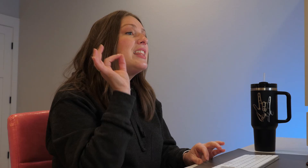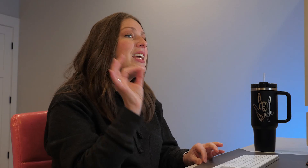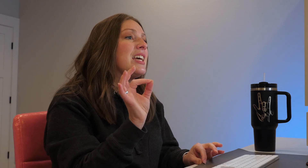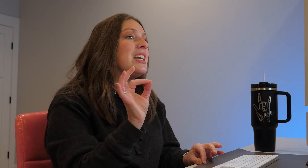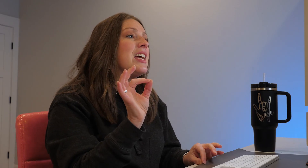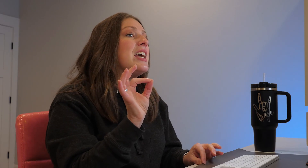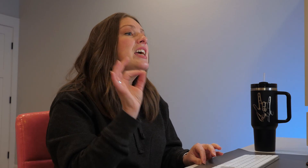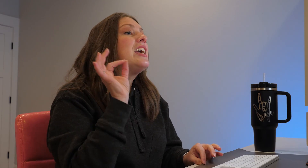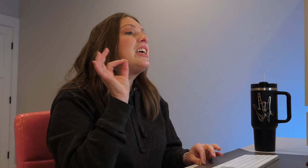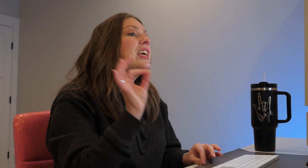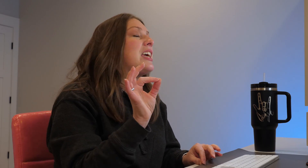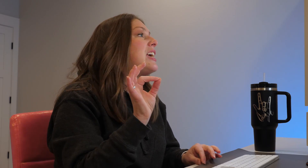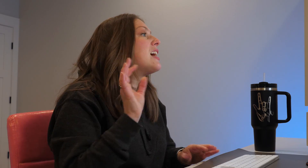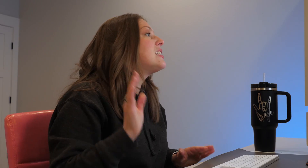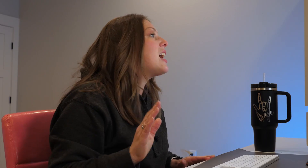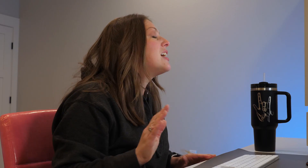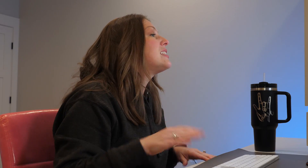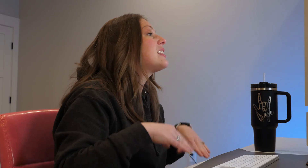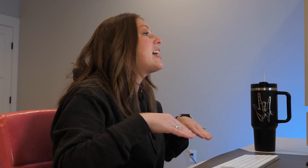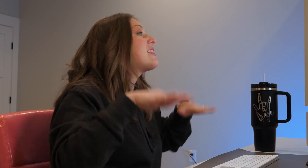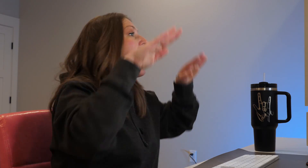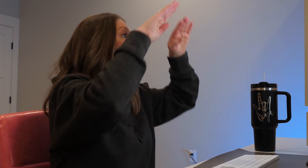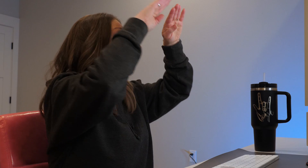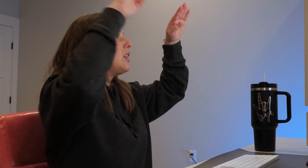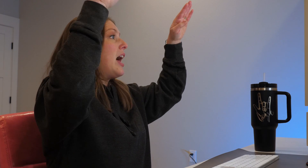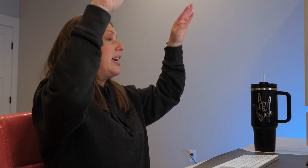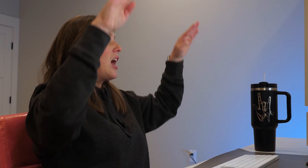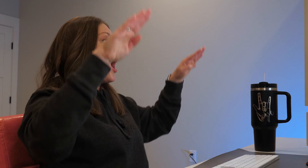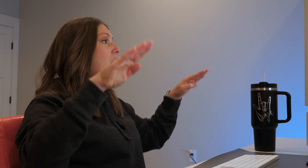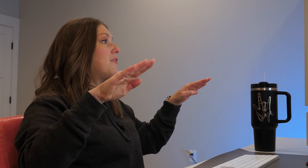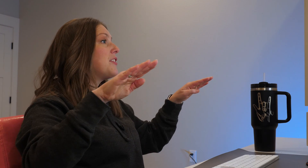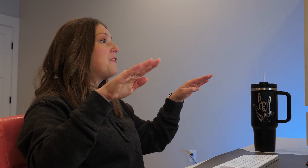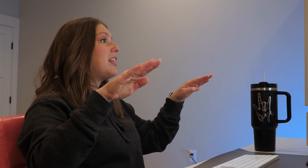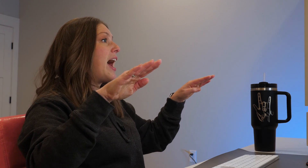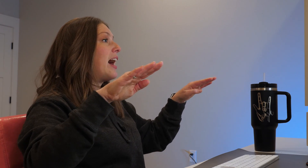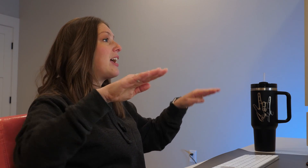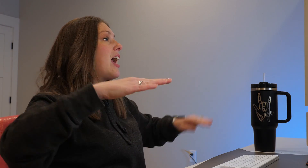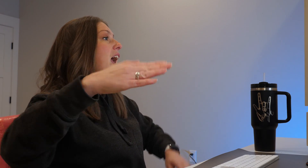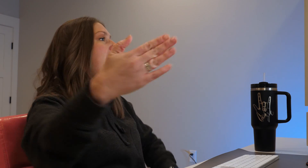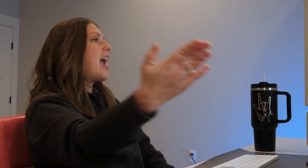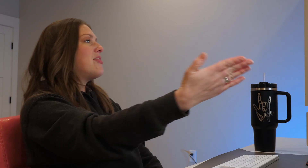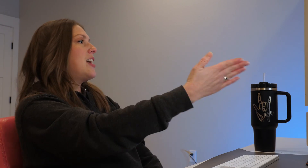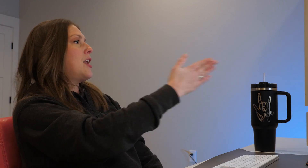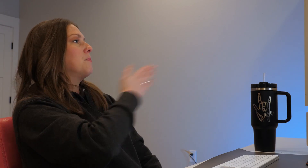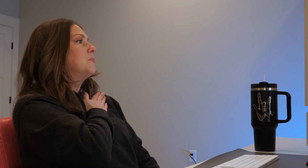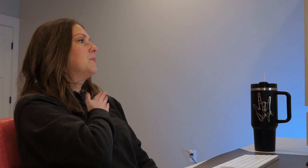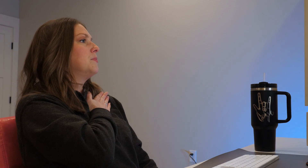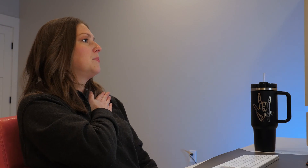Then he does like the outline of the flag and then.